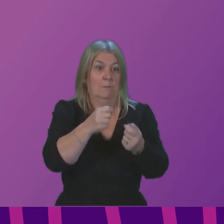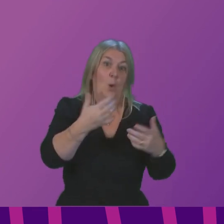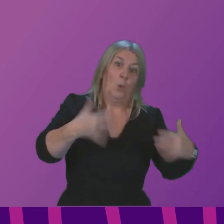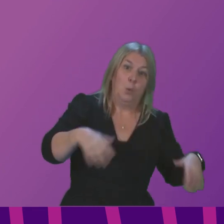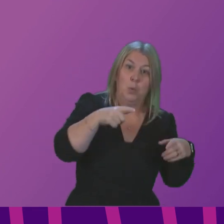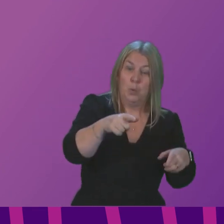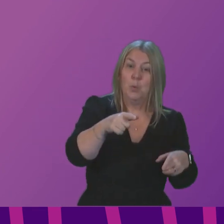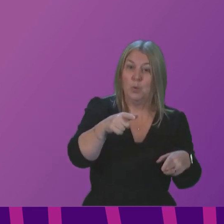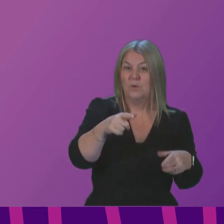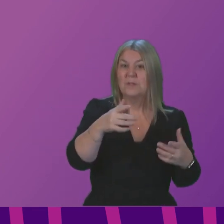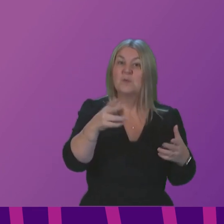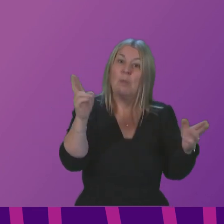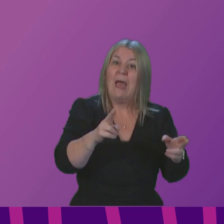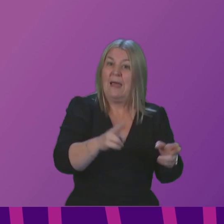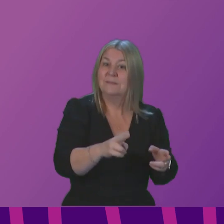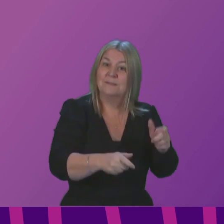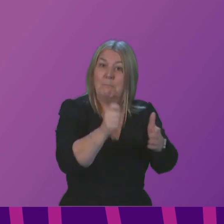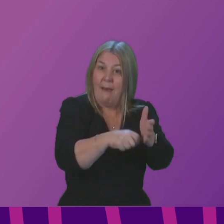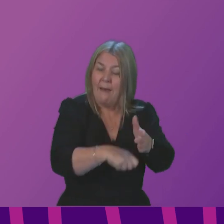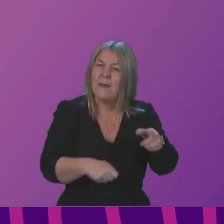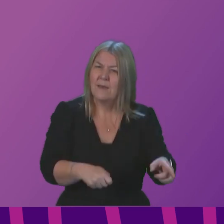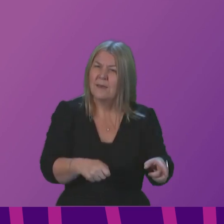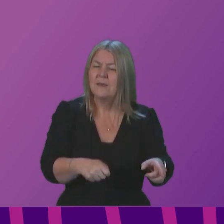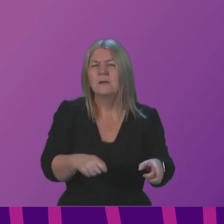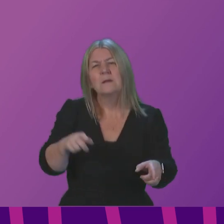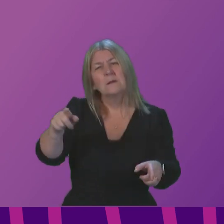supermarkets and off-sales—will the First Minister consider increasing the minimum unit